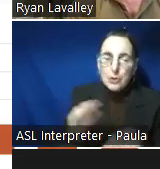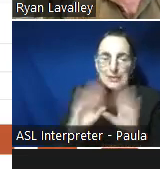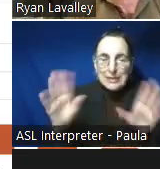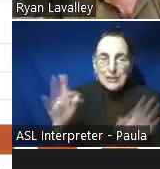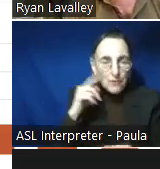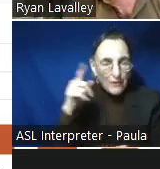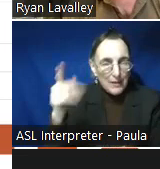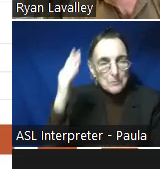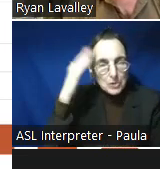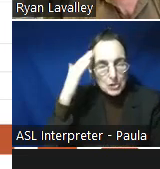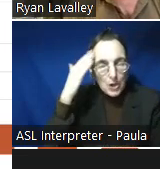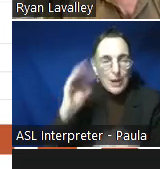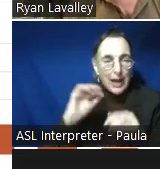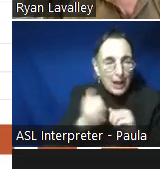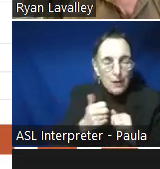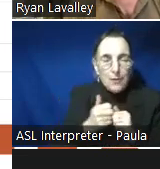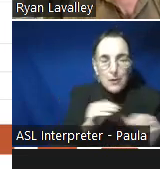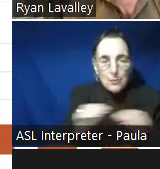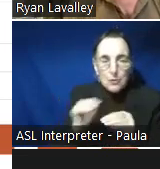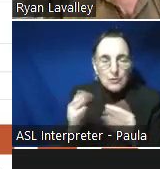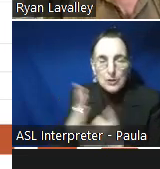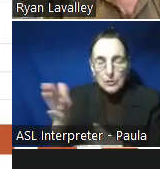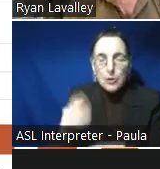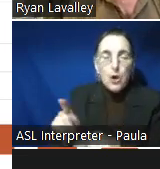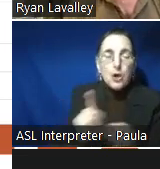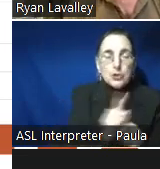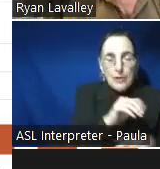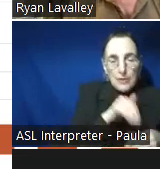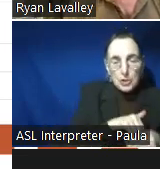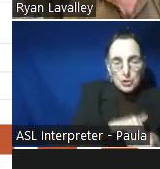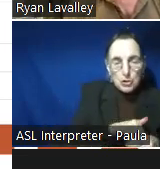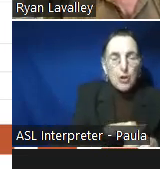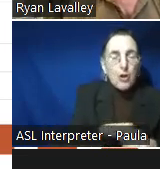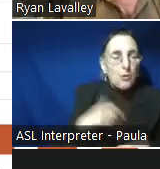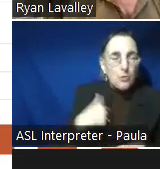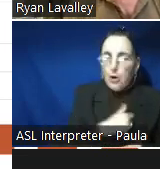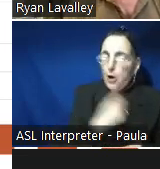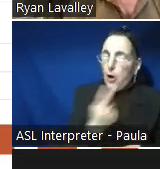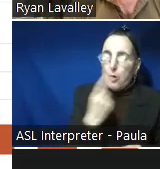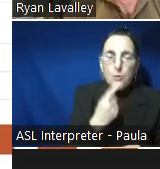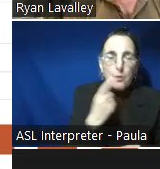Similarly, on our internal side, we are always looking to improve and when we say